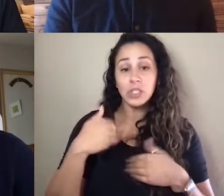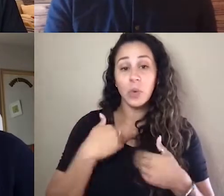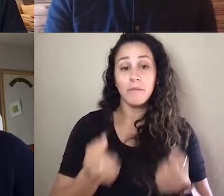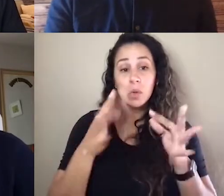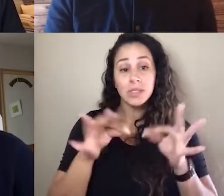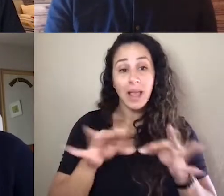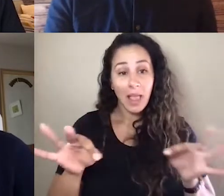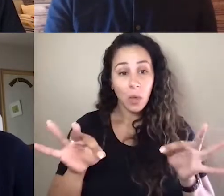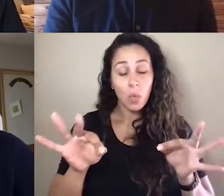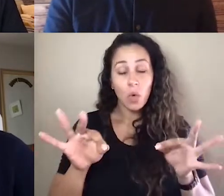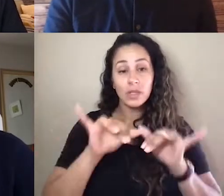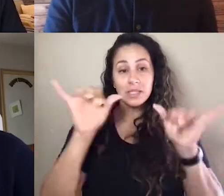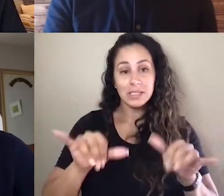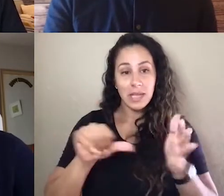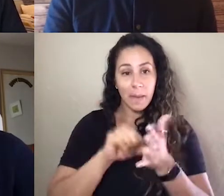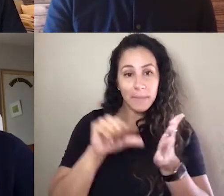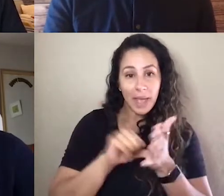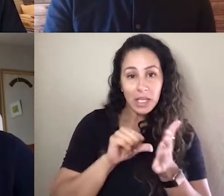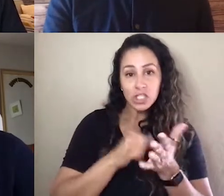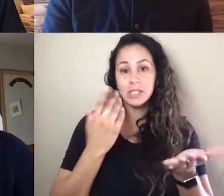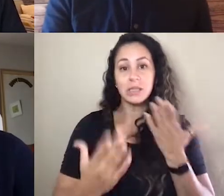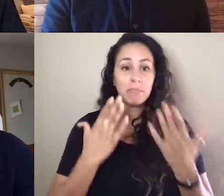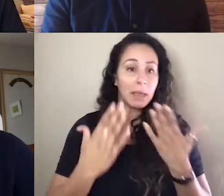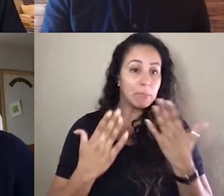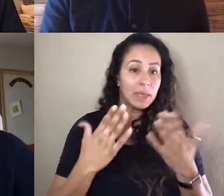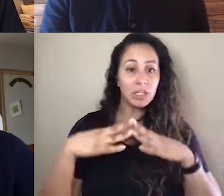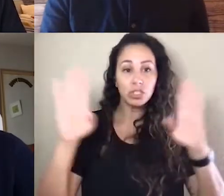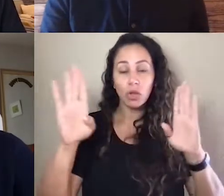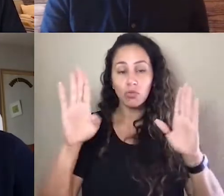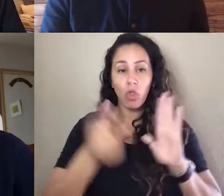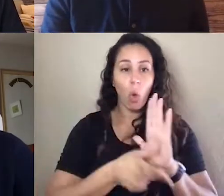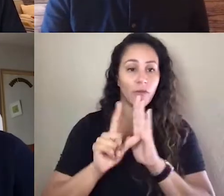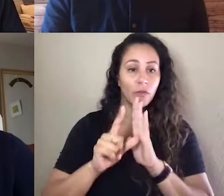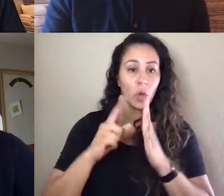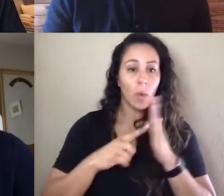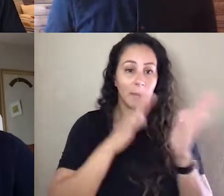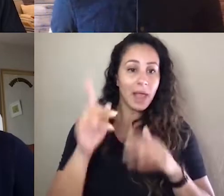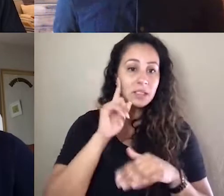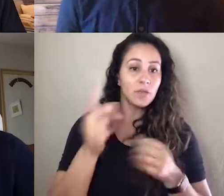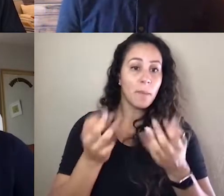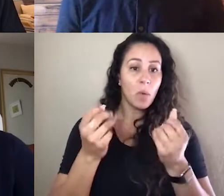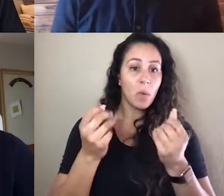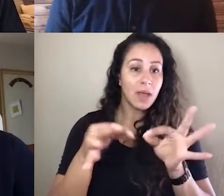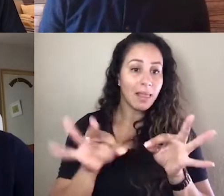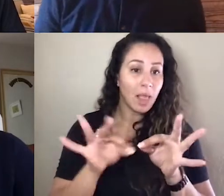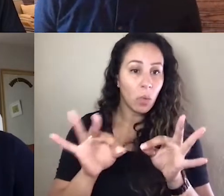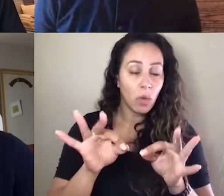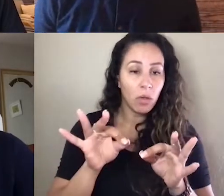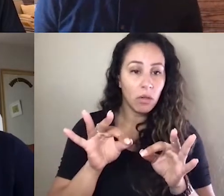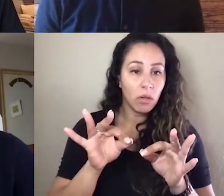LINGUAL PAGES AND WHAT IS THE PLAN FOR MULTILINGUAL CONTENT?